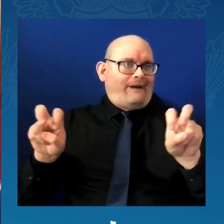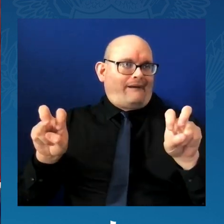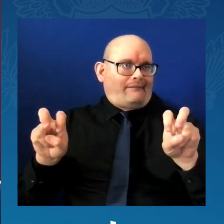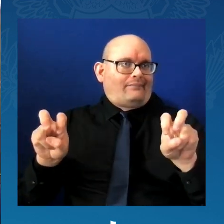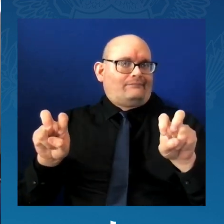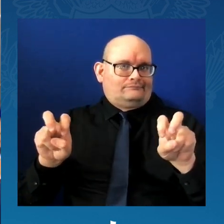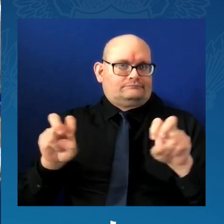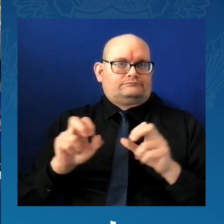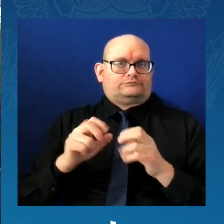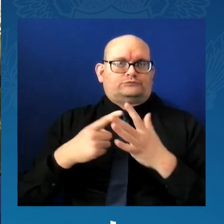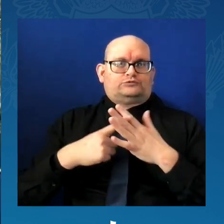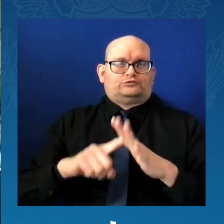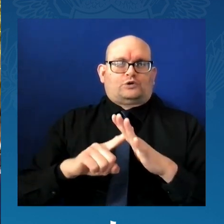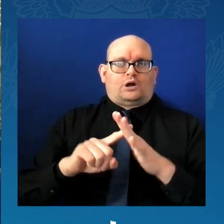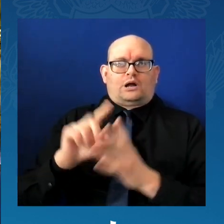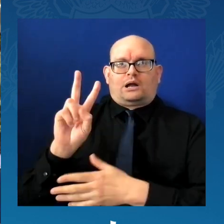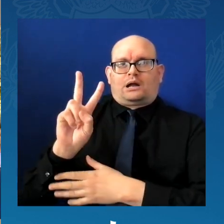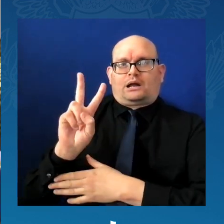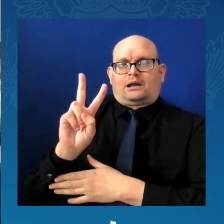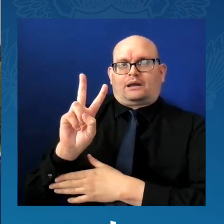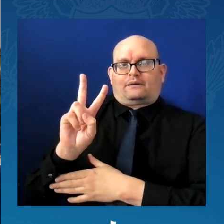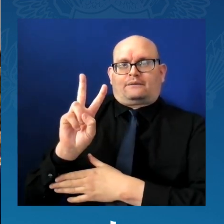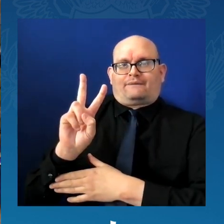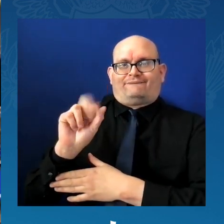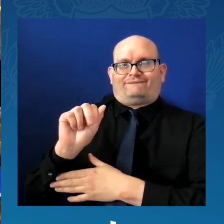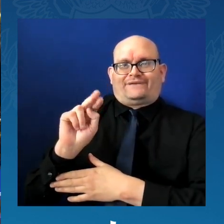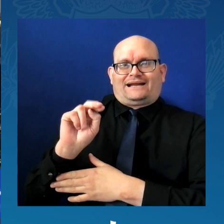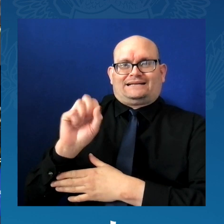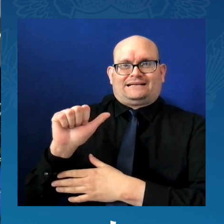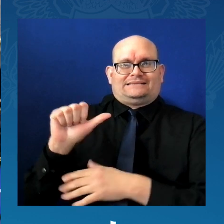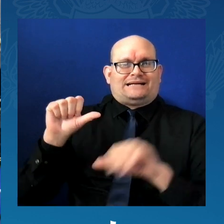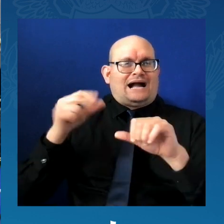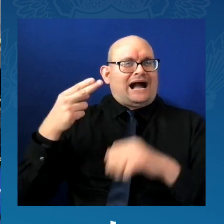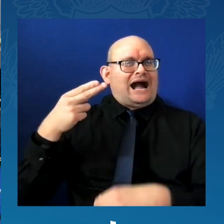a high school science teacher. Thank you. Thank you. Thank you.